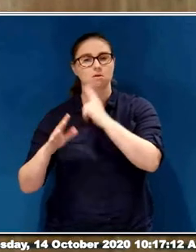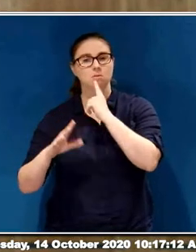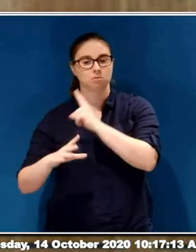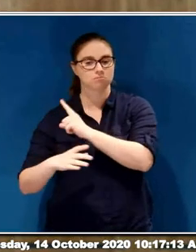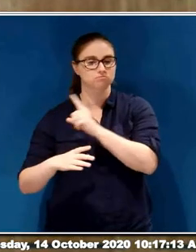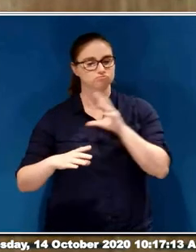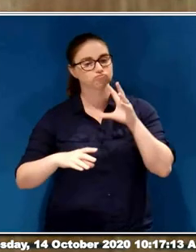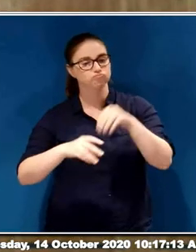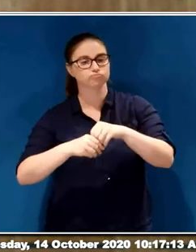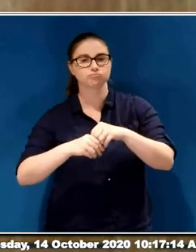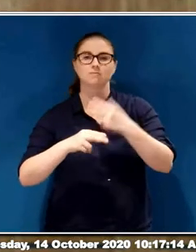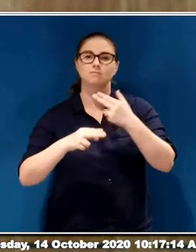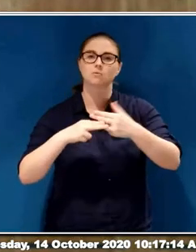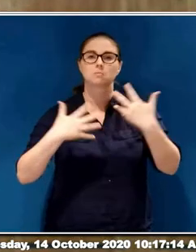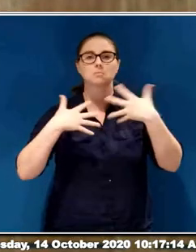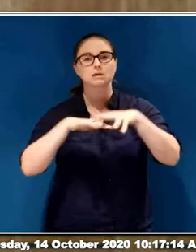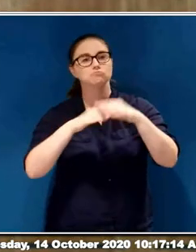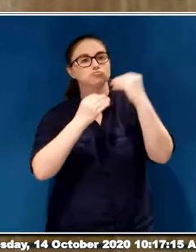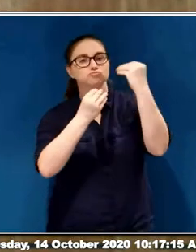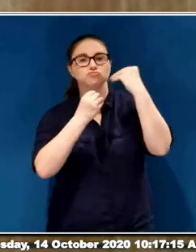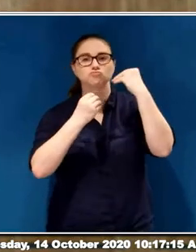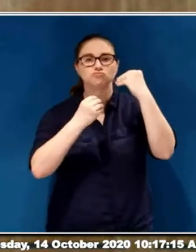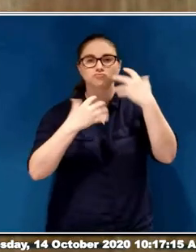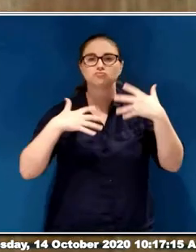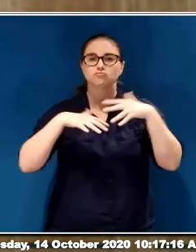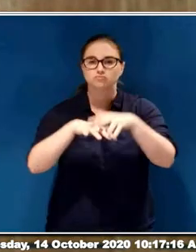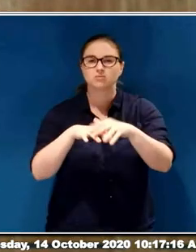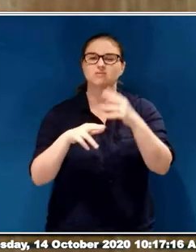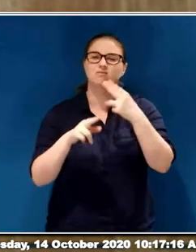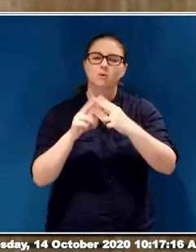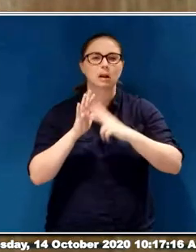you know, other subjects like science, history, geography.